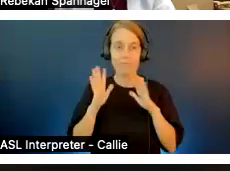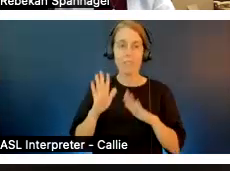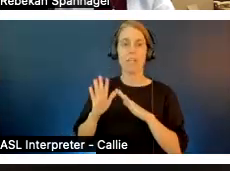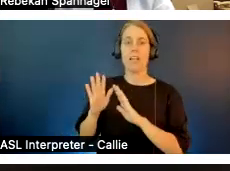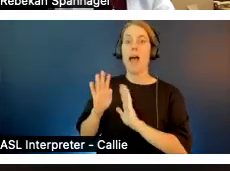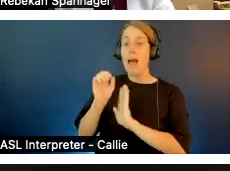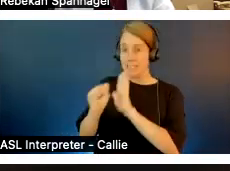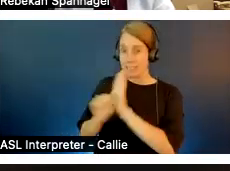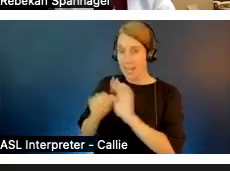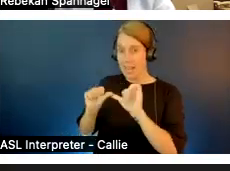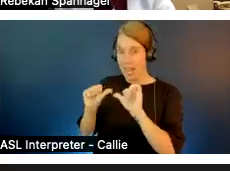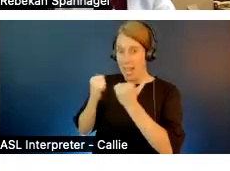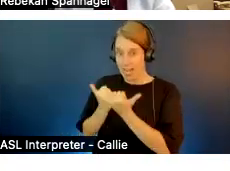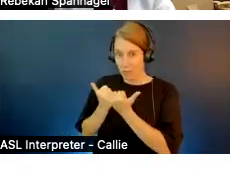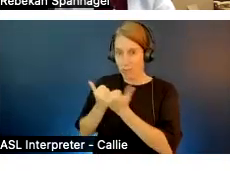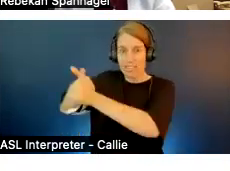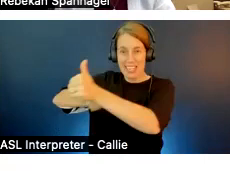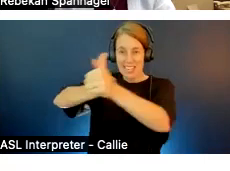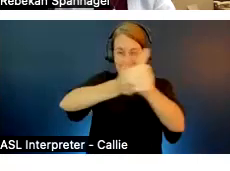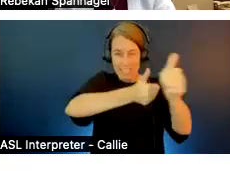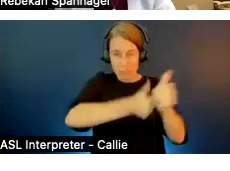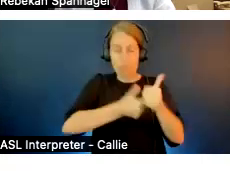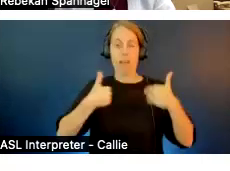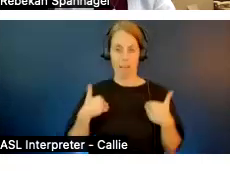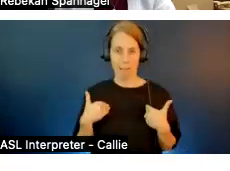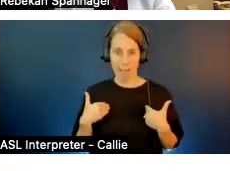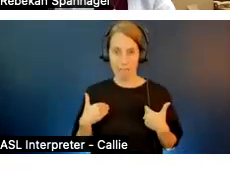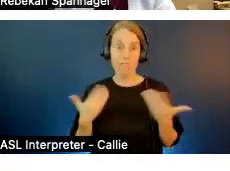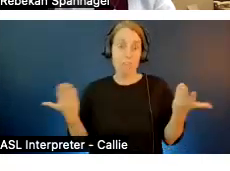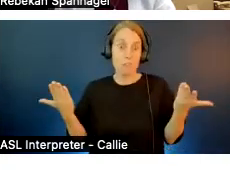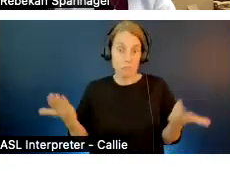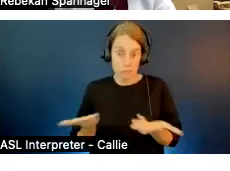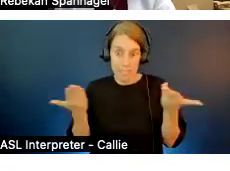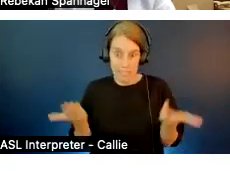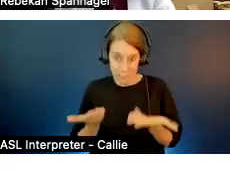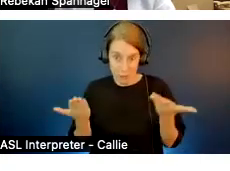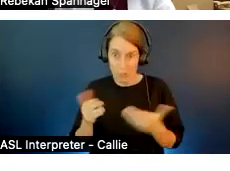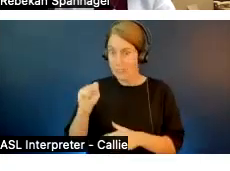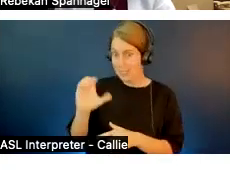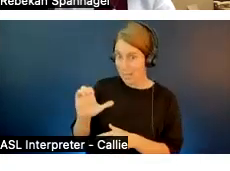medicaid agency for the state and as we like to say here the buck stops at that medicaid agency